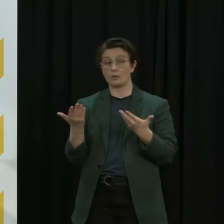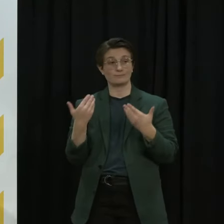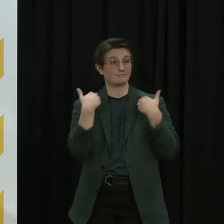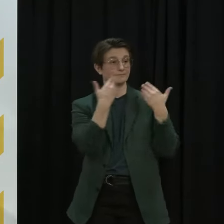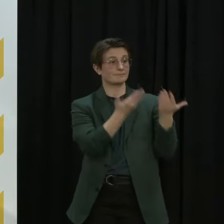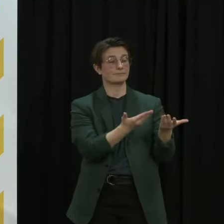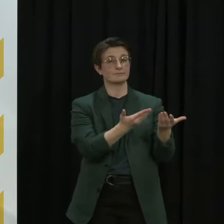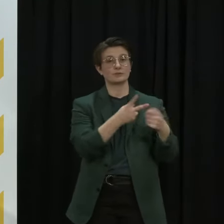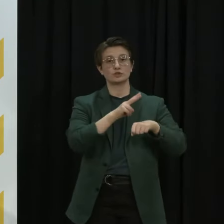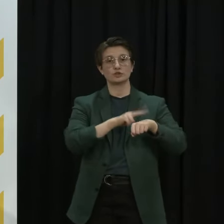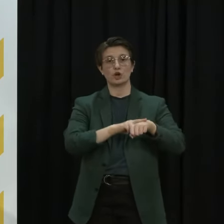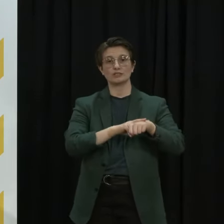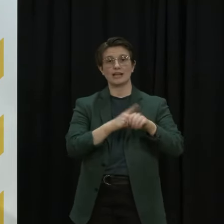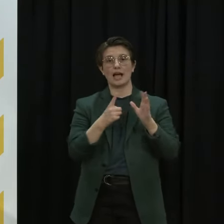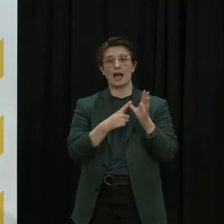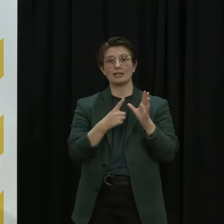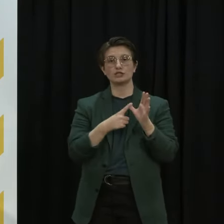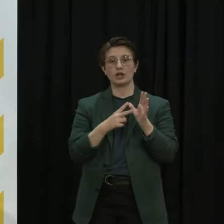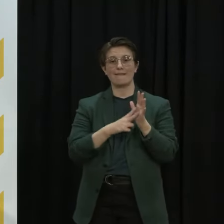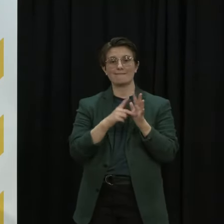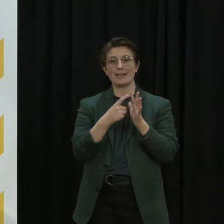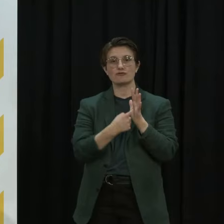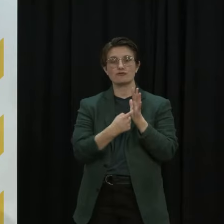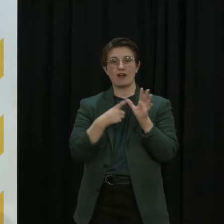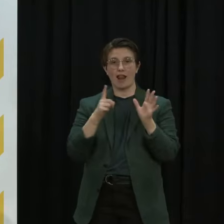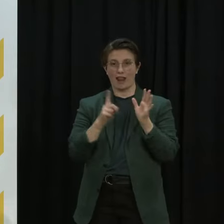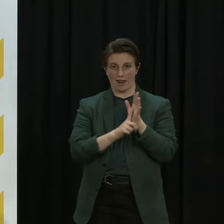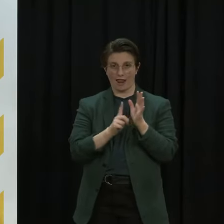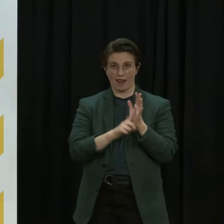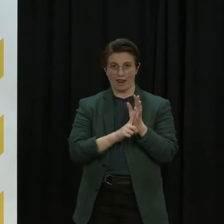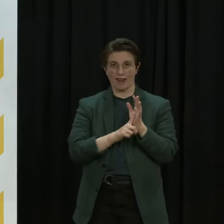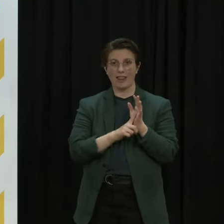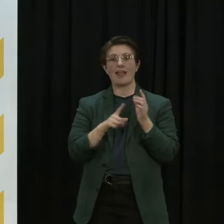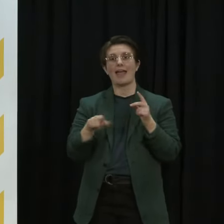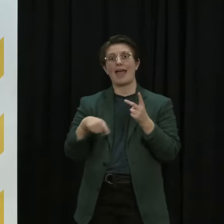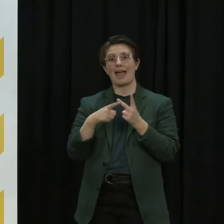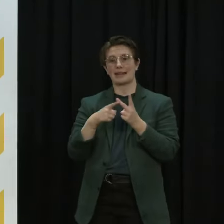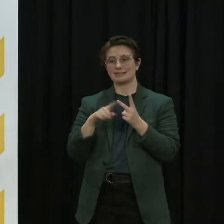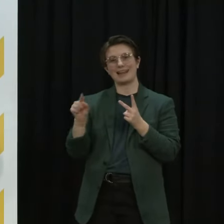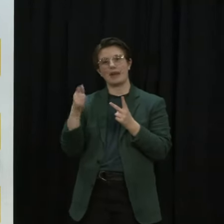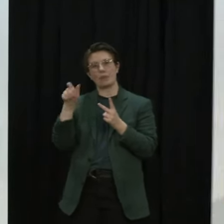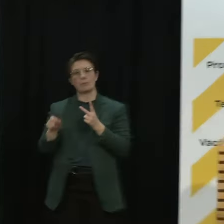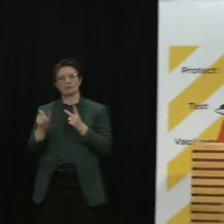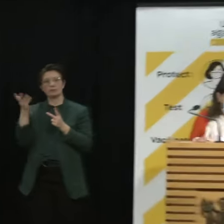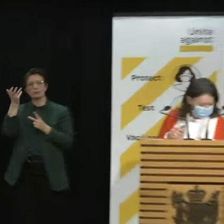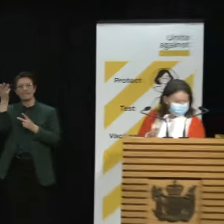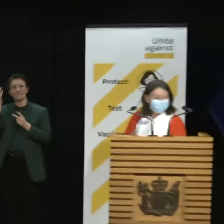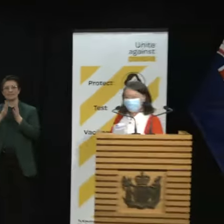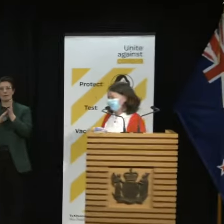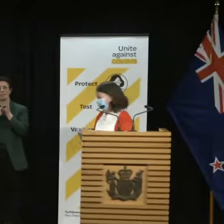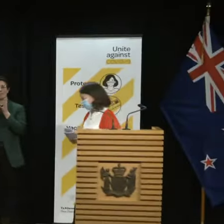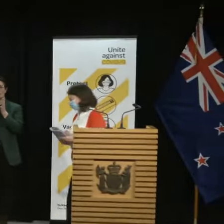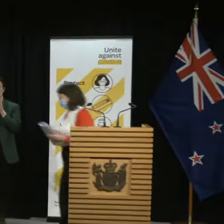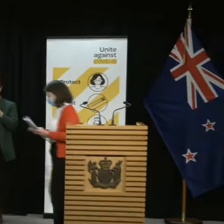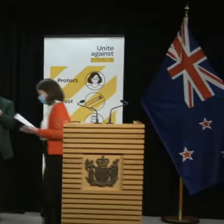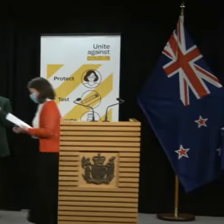Ultimately, we need them and health workforce. I can comment on specific individual cases because they don't have the details of thos. I will now hand over to Dr Asha